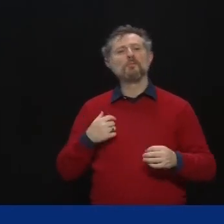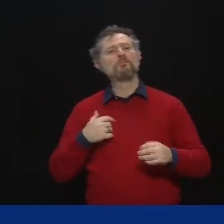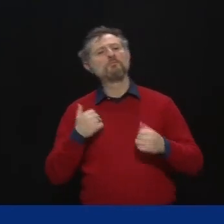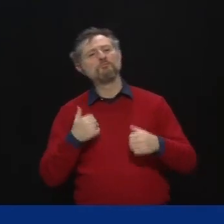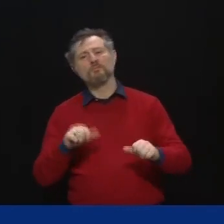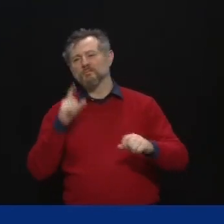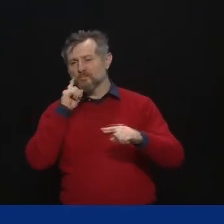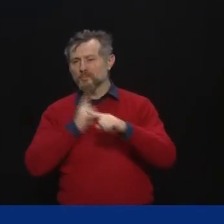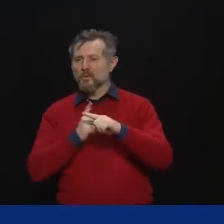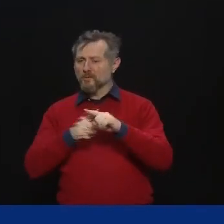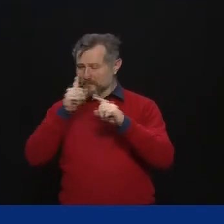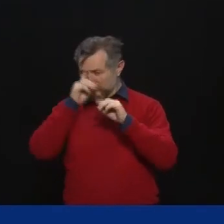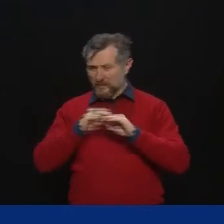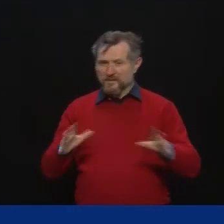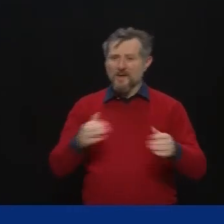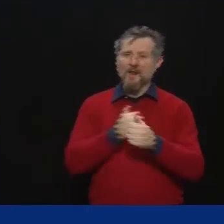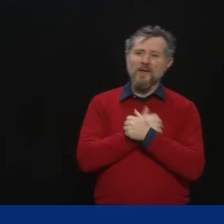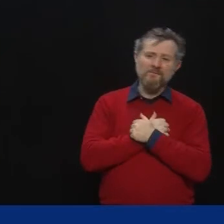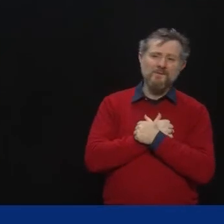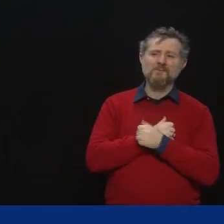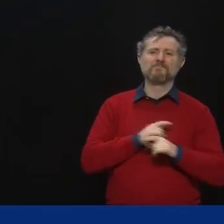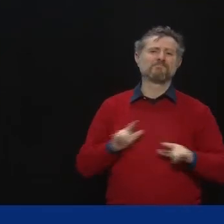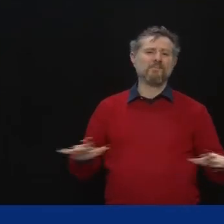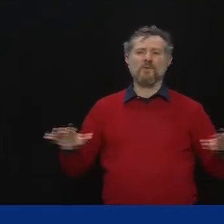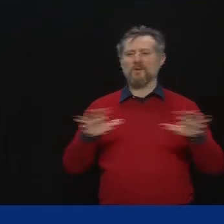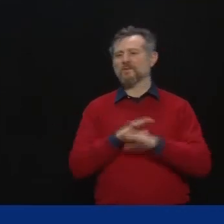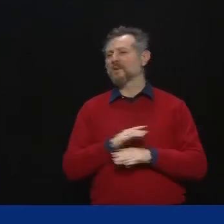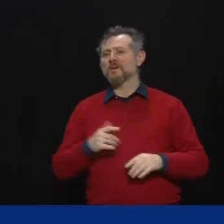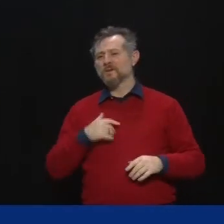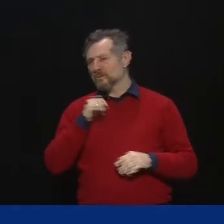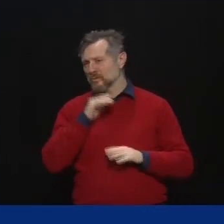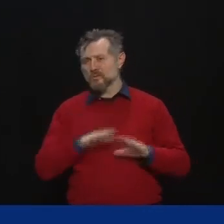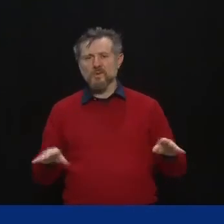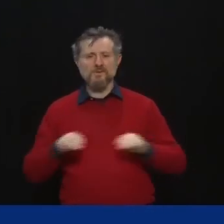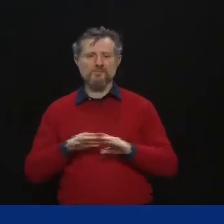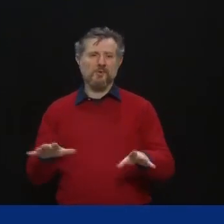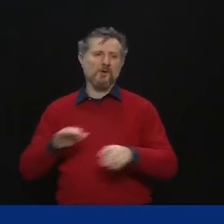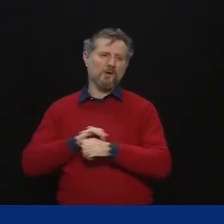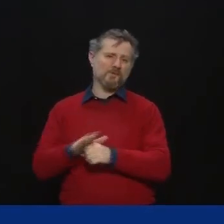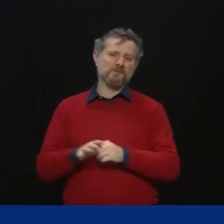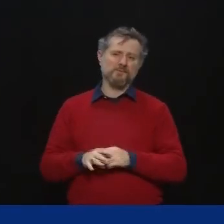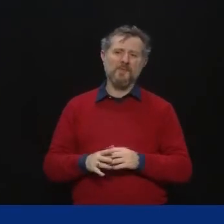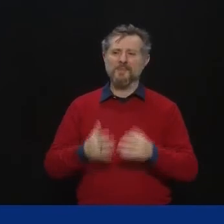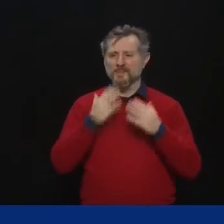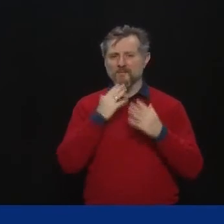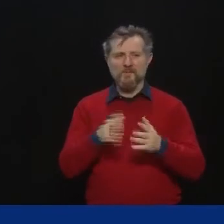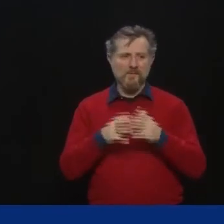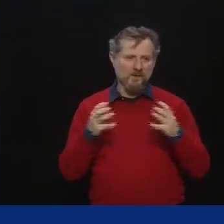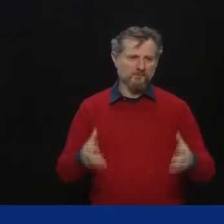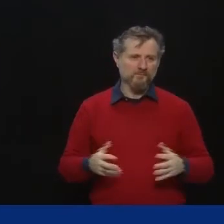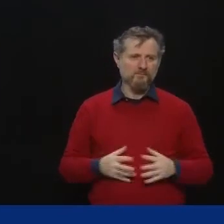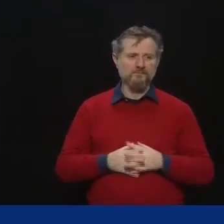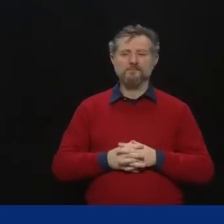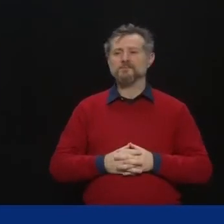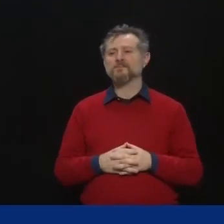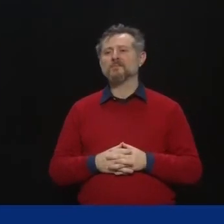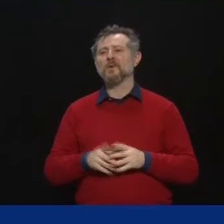EVERY SINGLE DAY. THIS IS A SEASON OF GRATITUDE AND LET'S SPREAD HOLIDAY JOY AND